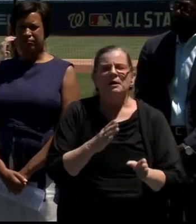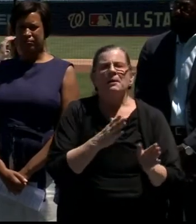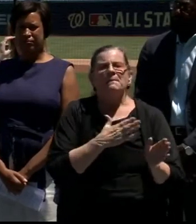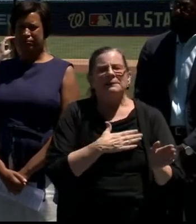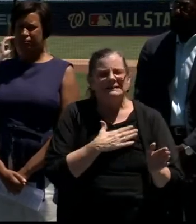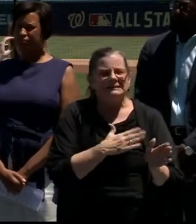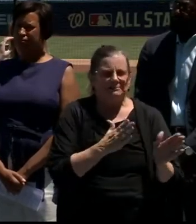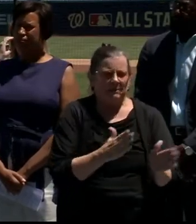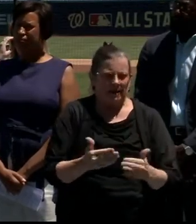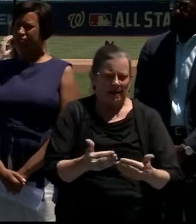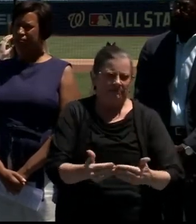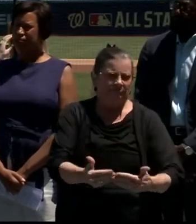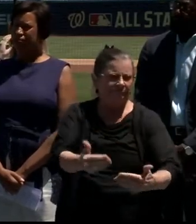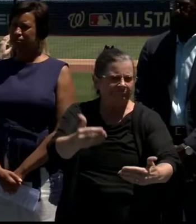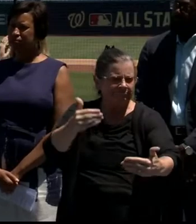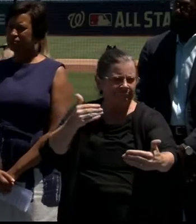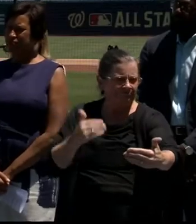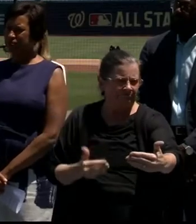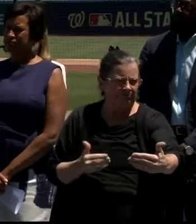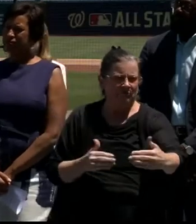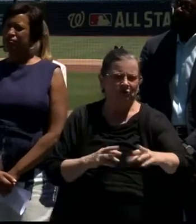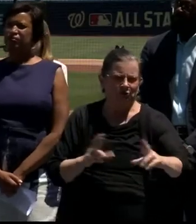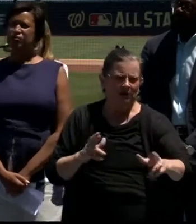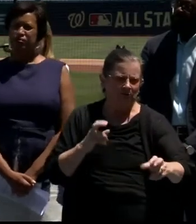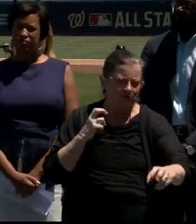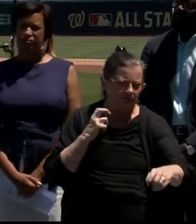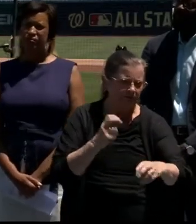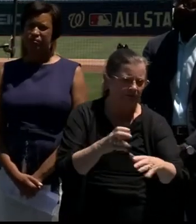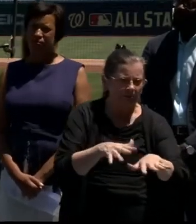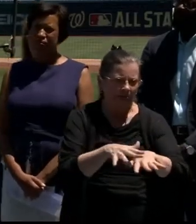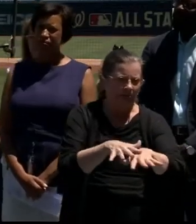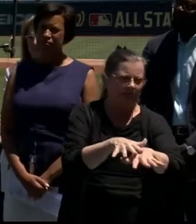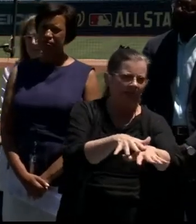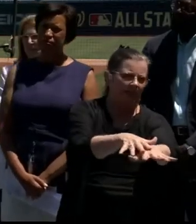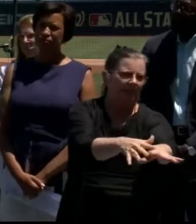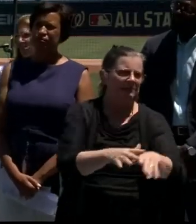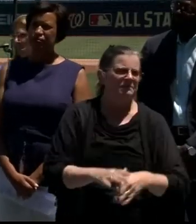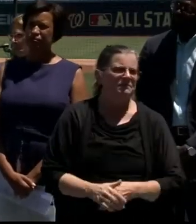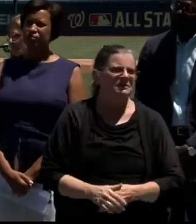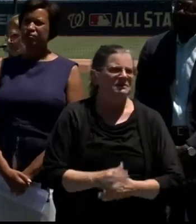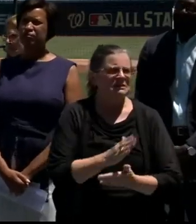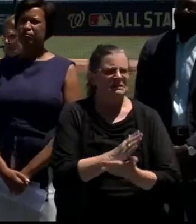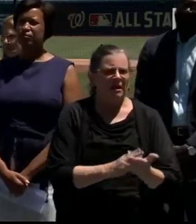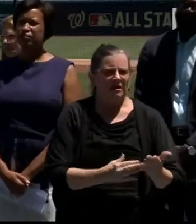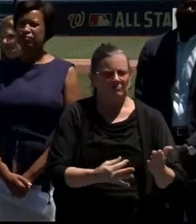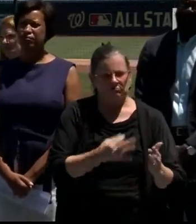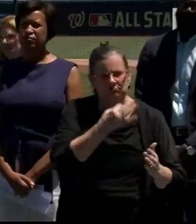THE DISTRICT EMPLOYS SOME OF THE BEST TRAFFIC CONTROL OFFICERS ANYWHERE AND THEY WILL BE OUT IN FORCE TO ENSURE THE SAFETY OF